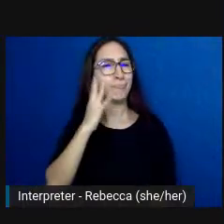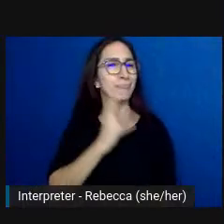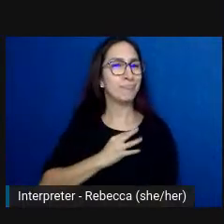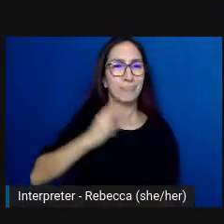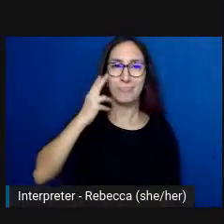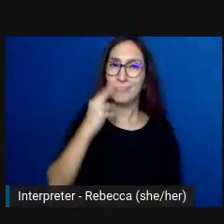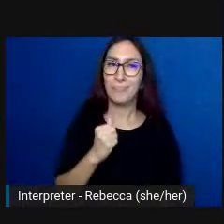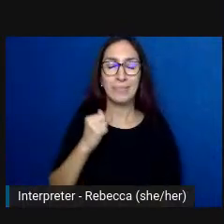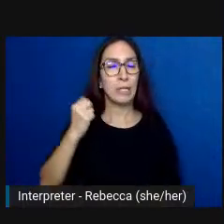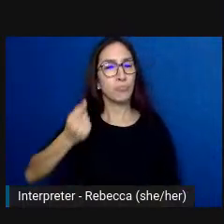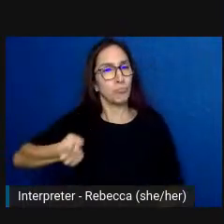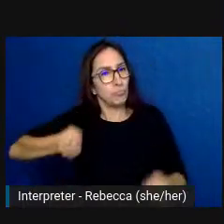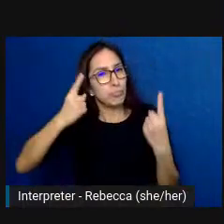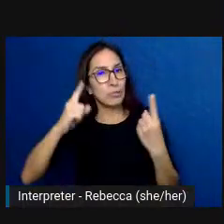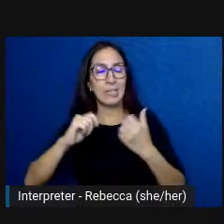and manager of a WordPress website, I know firsthand